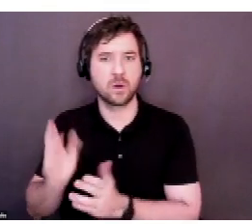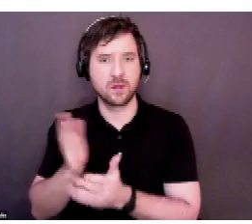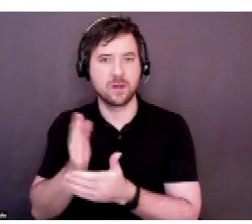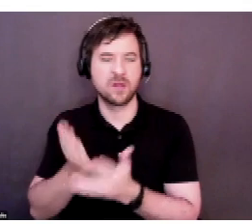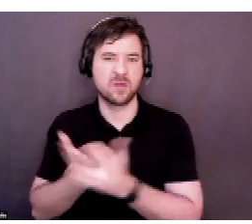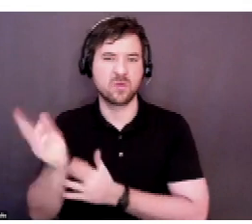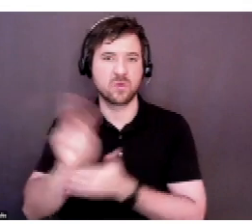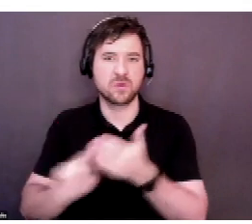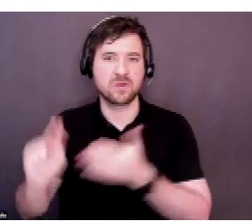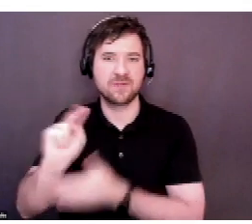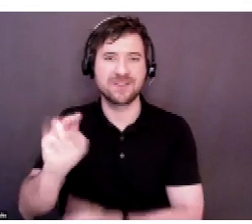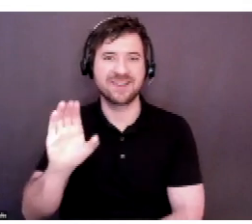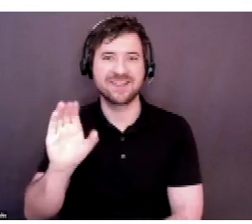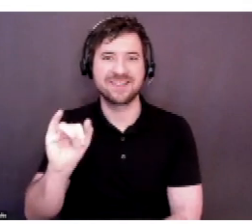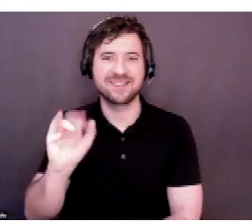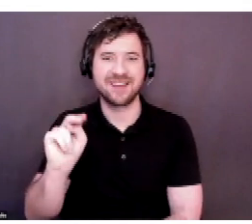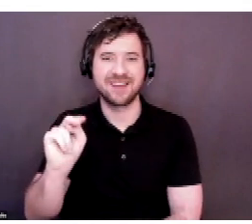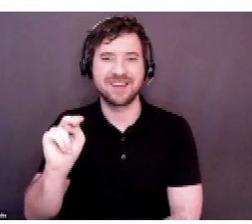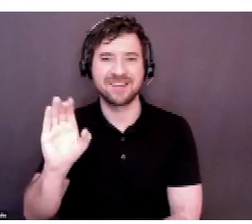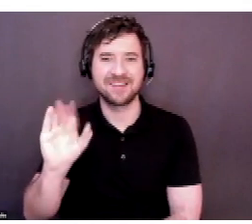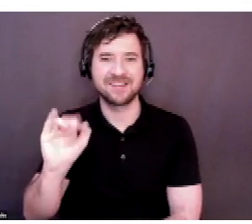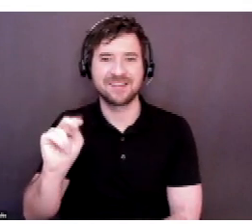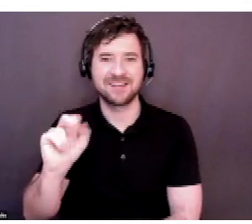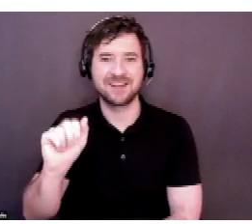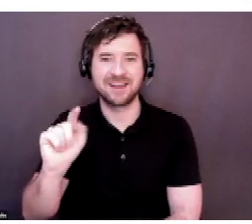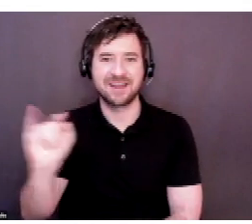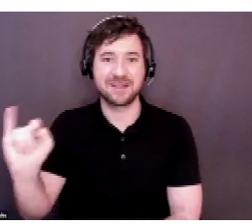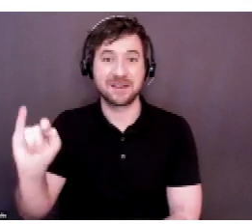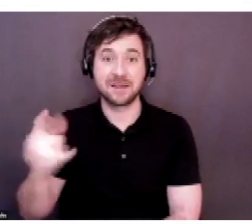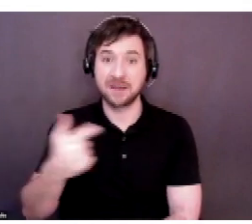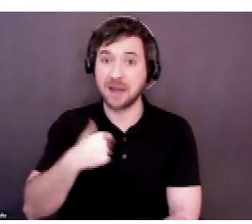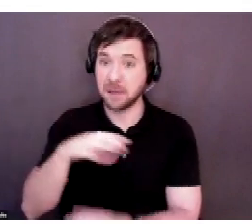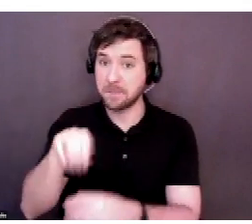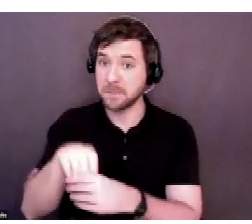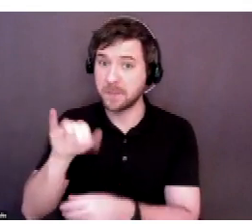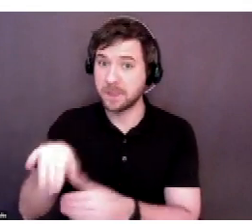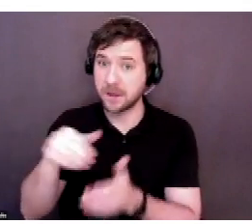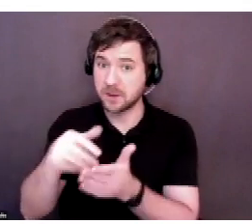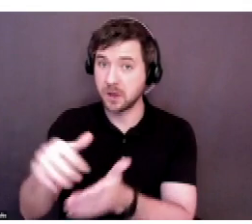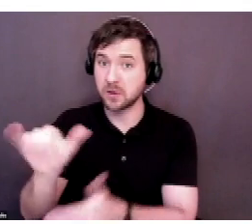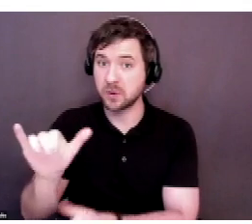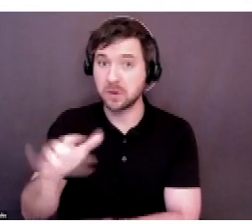And I am also on this study, and if you're interested in this, you might be talking to me.